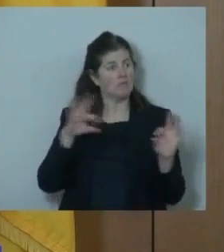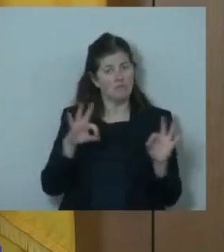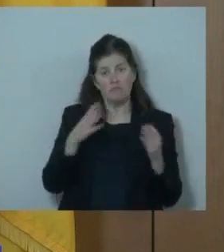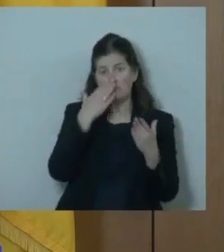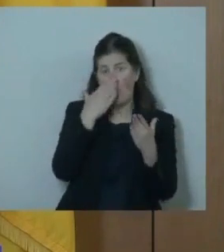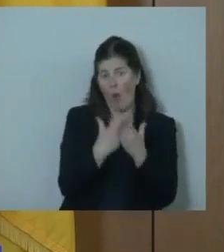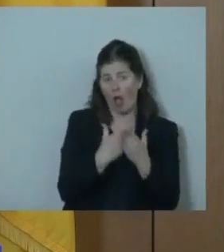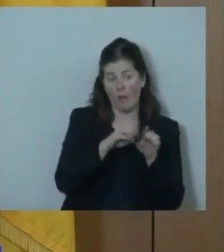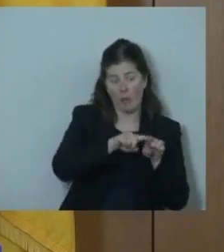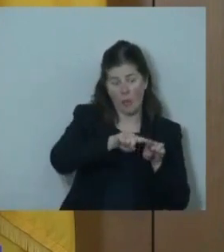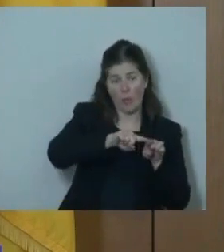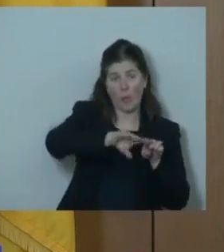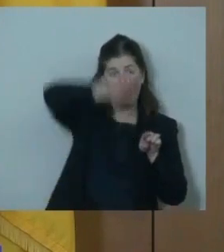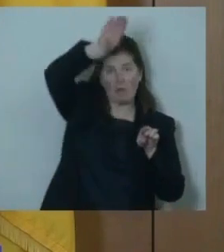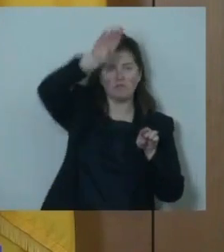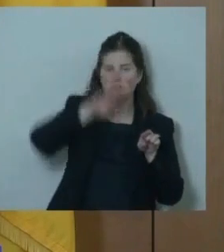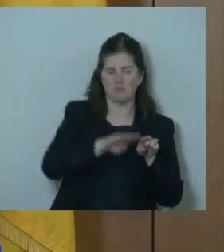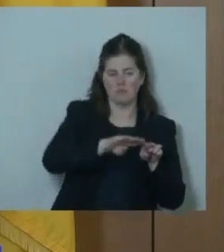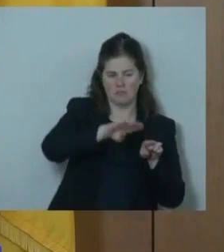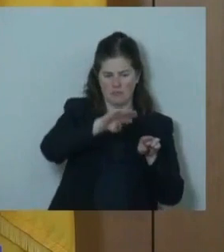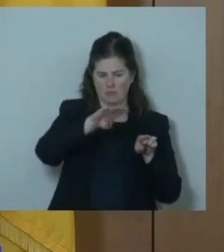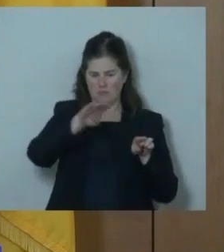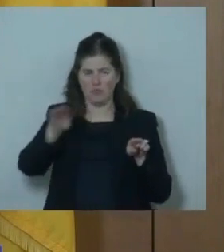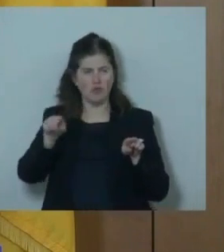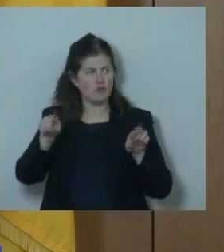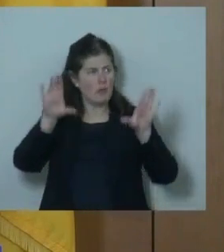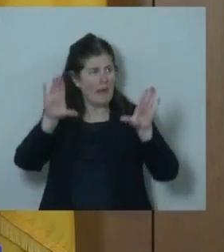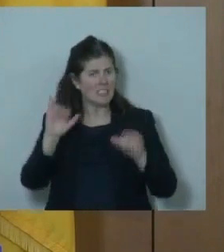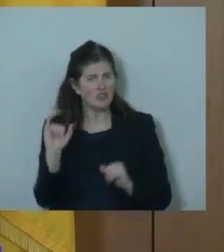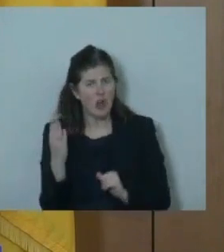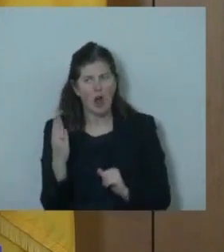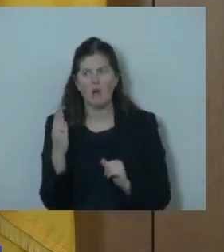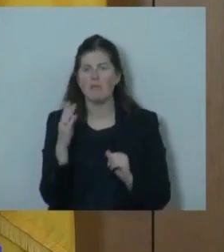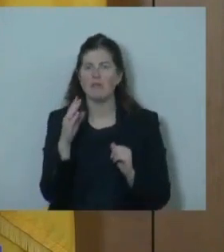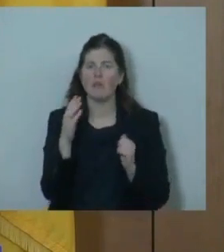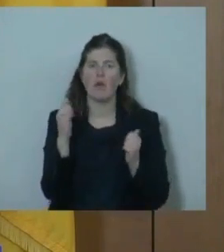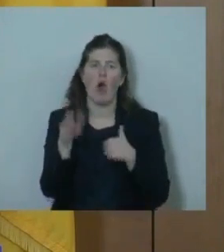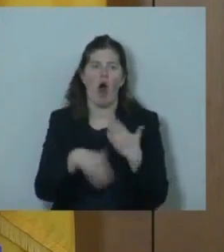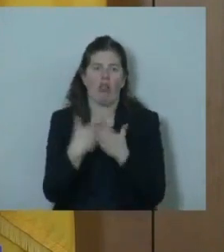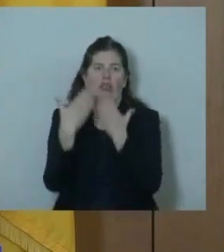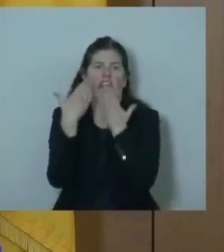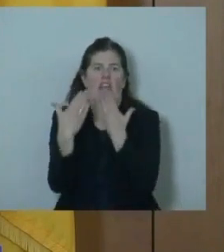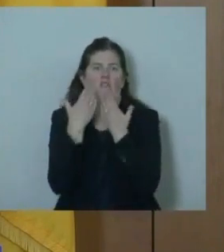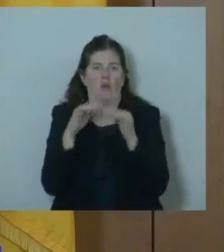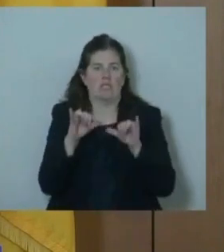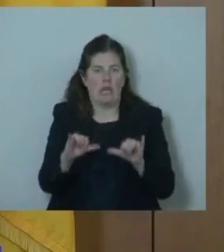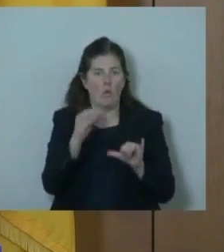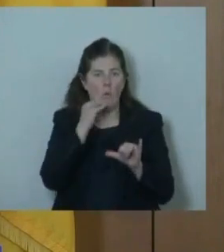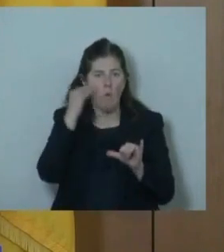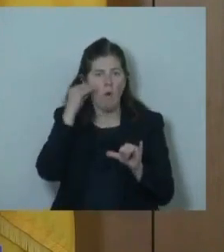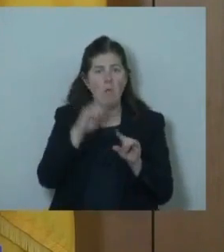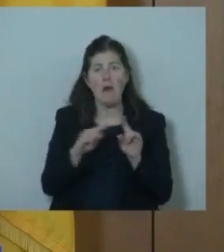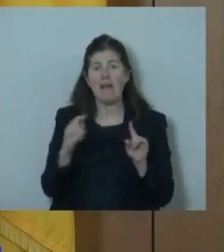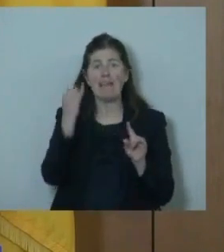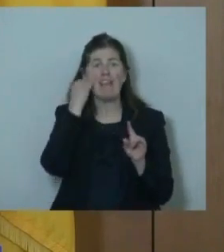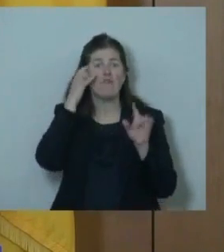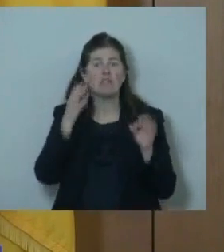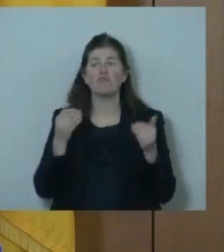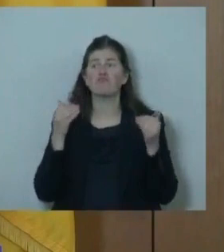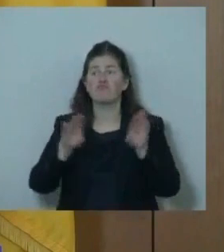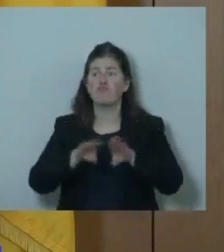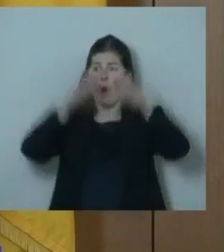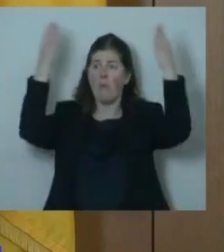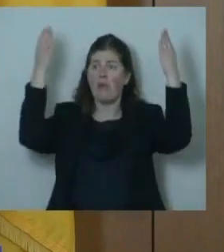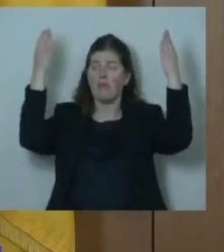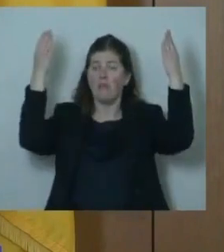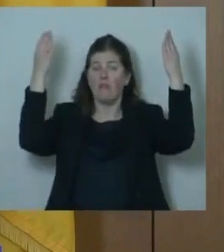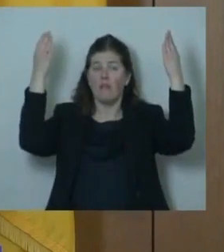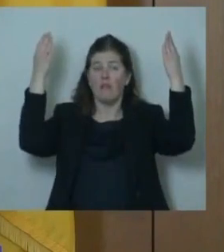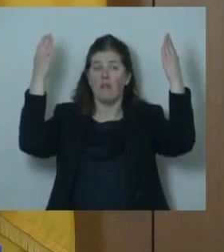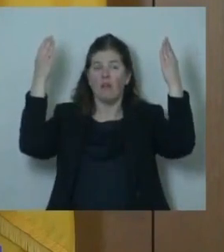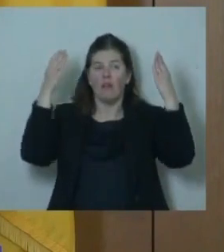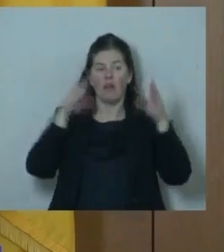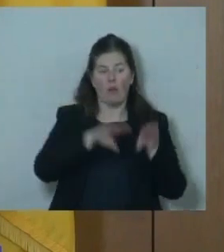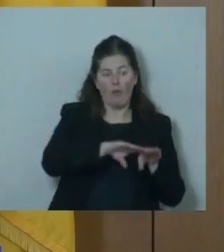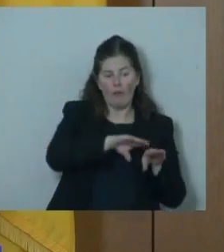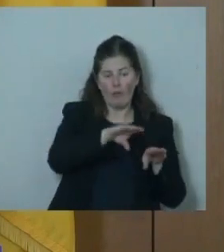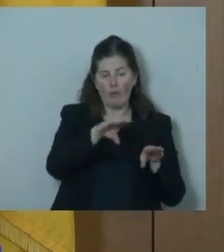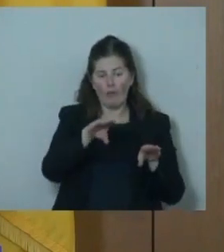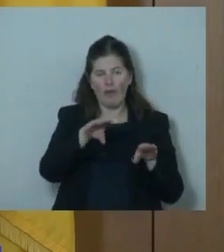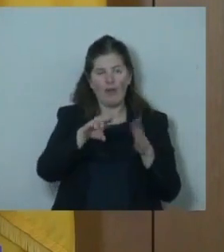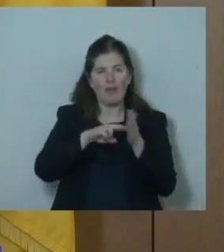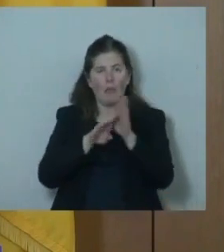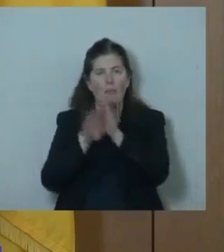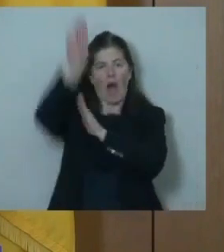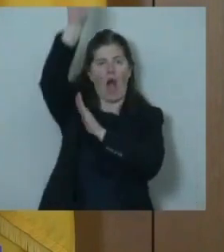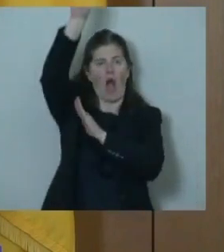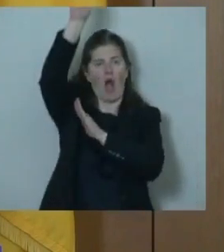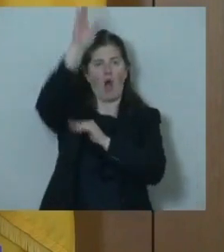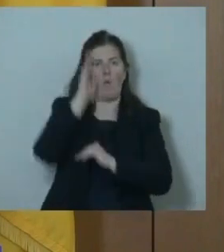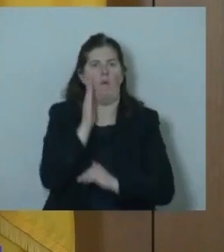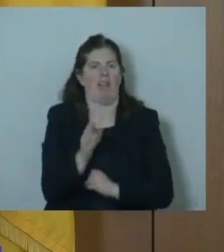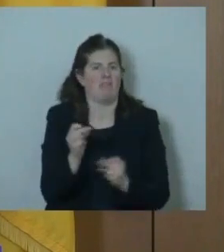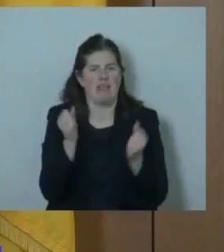I WILL GUESS THAT IS NOT NEWS, PARTICULARLY WITH THAT FLATTENING AND HOW WELL NEW MEXICANS ARE DOING AND YOU ARE DOING AN AMAZING JOB, AND EVERYONE THINKS YOU.